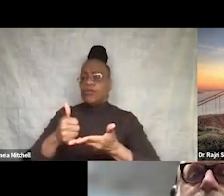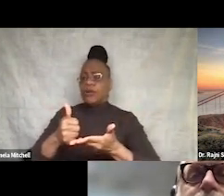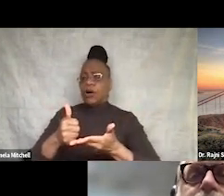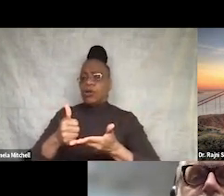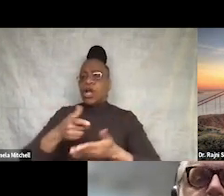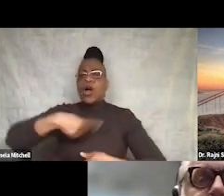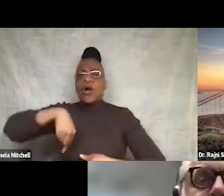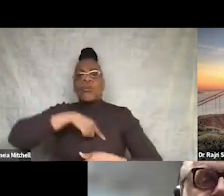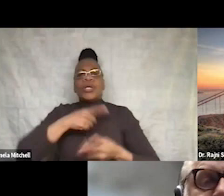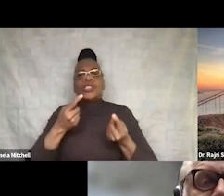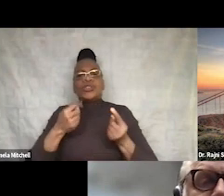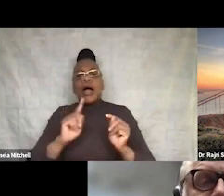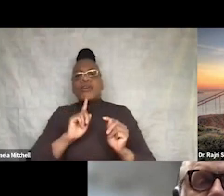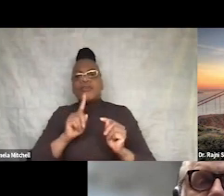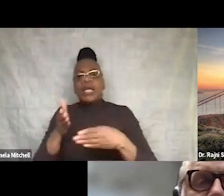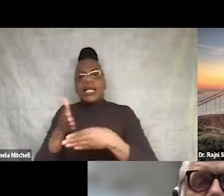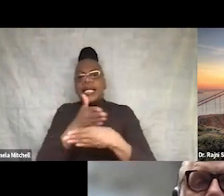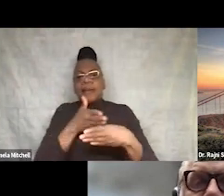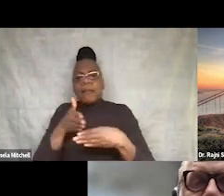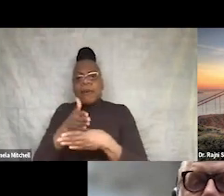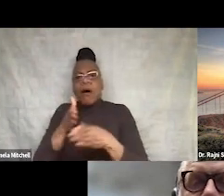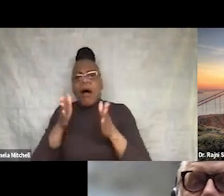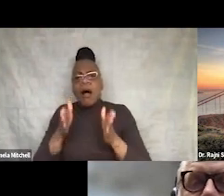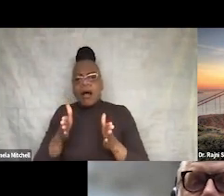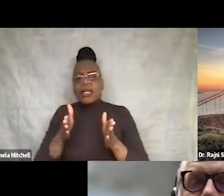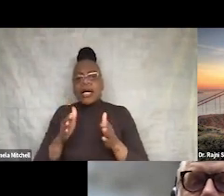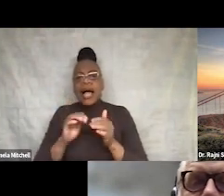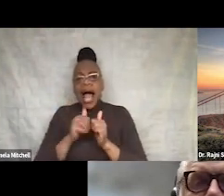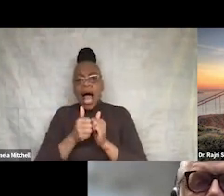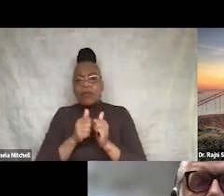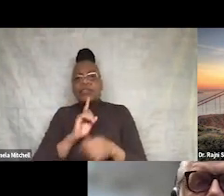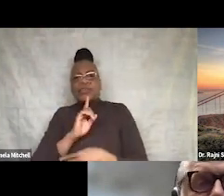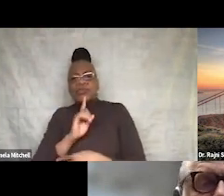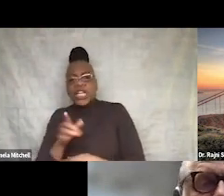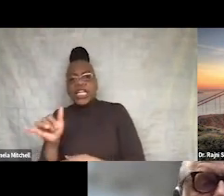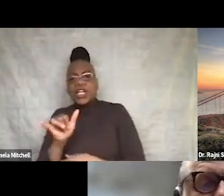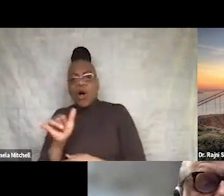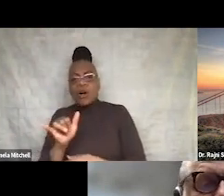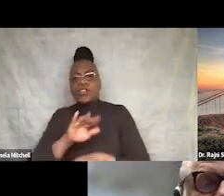we try to really partner in ways that are very real and that are helpful for all of the individuals